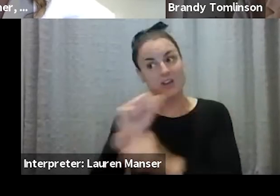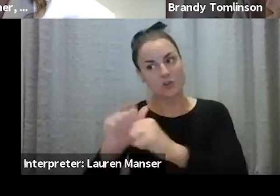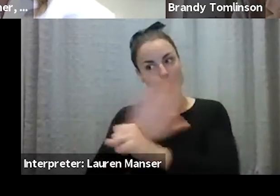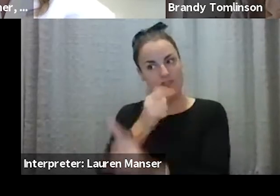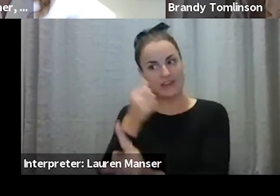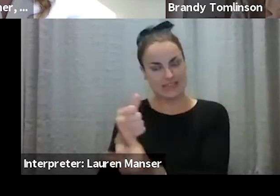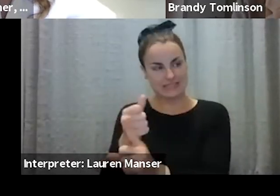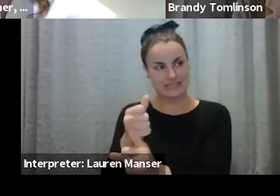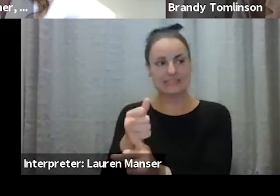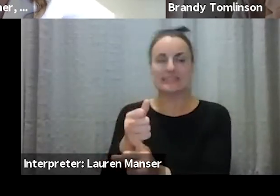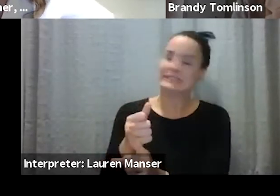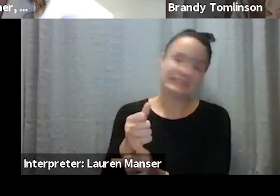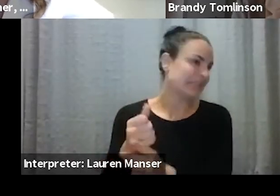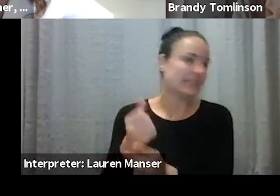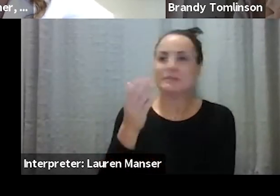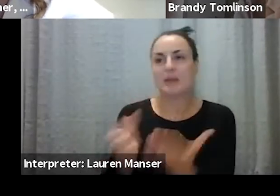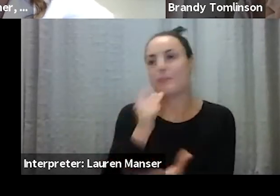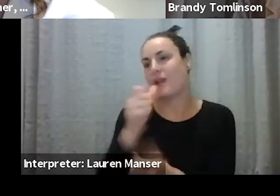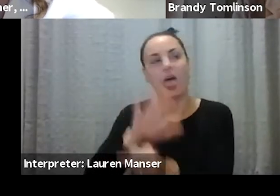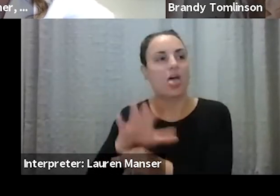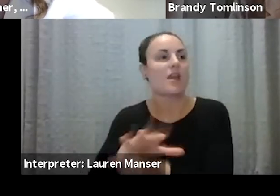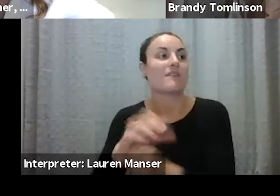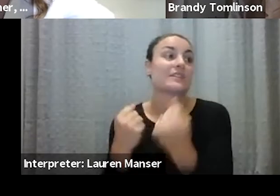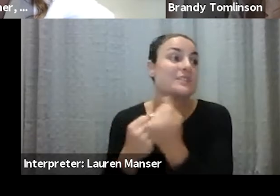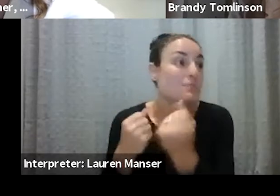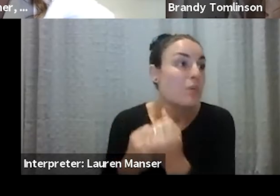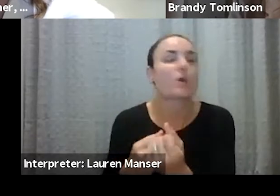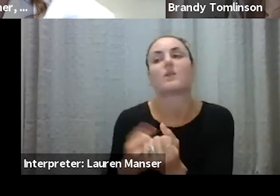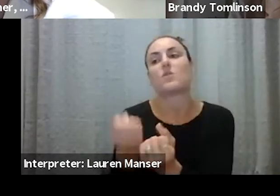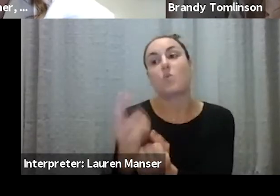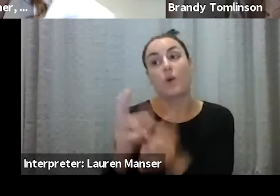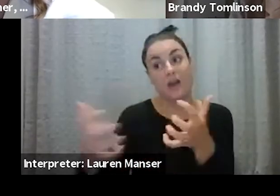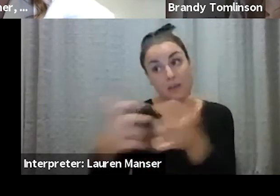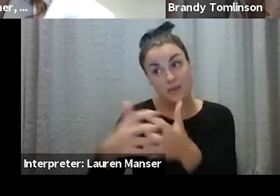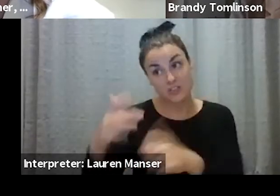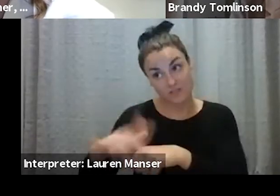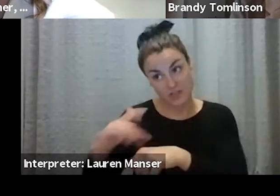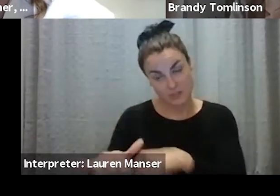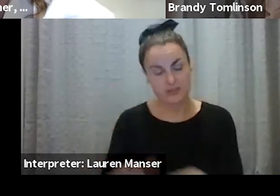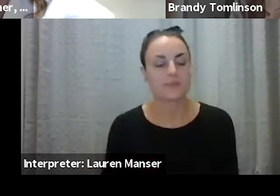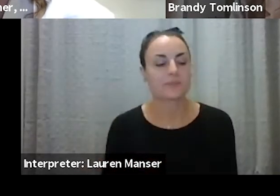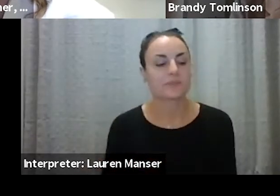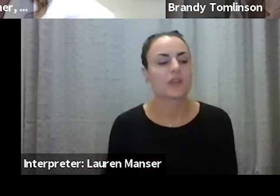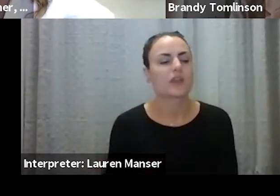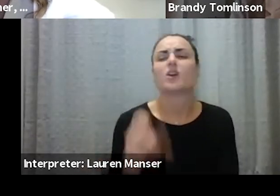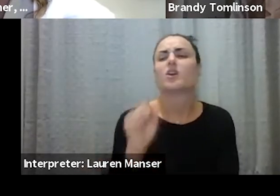or their parents intervening on their behalf. As a student, what should they be looking for